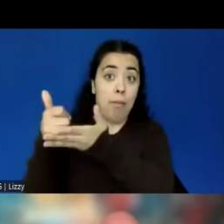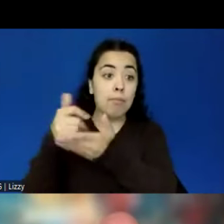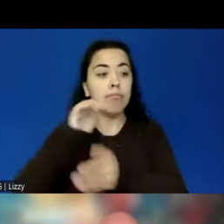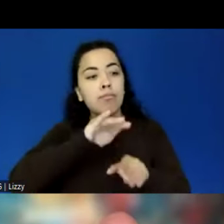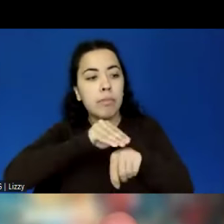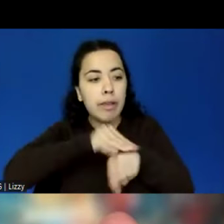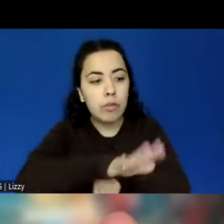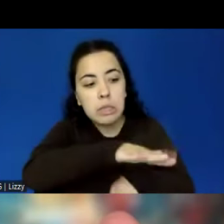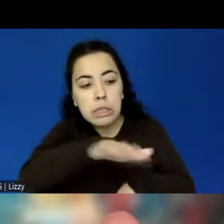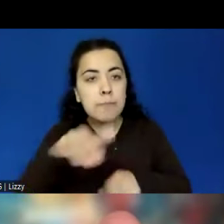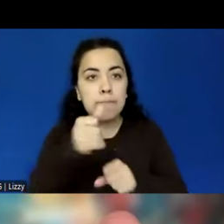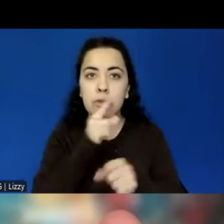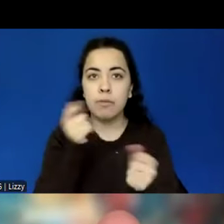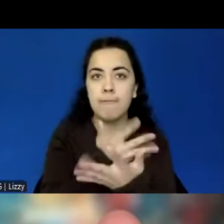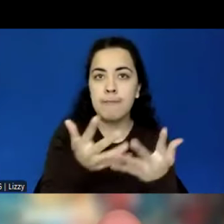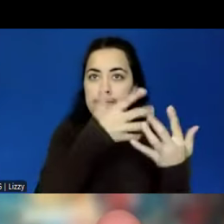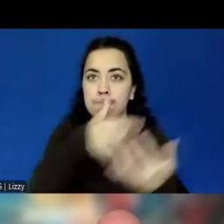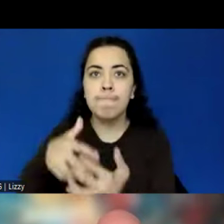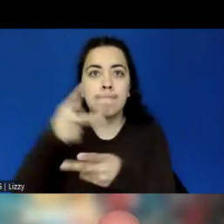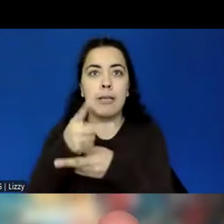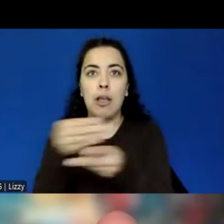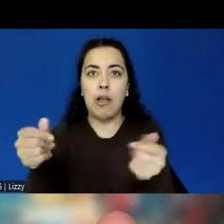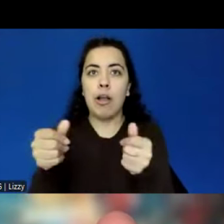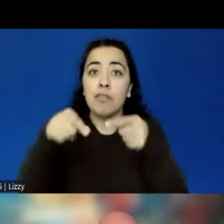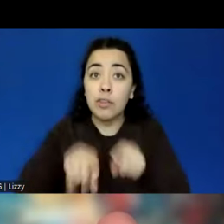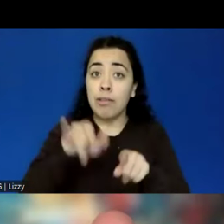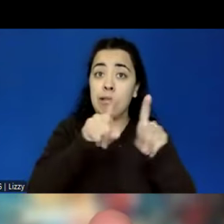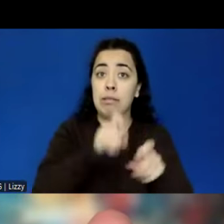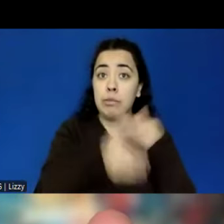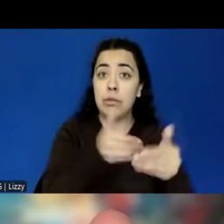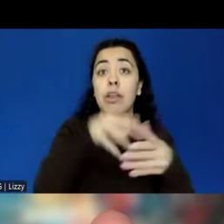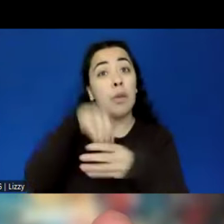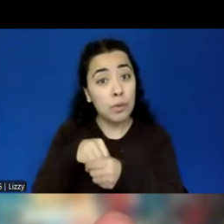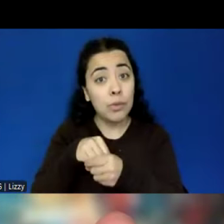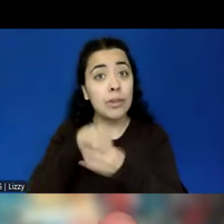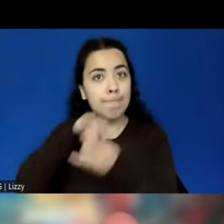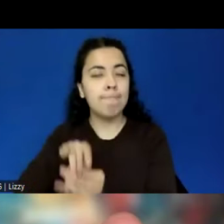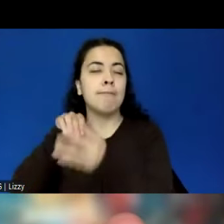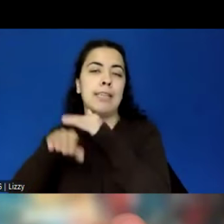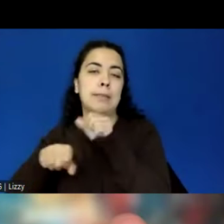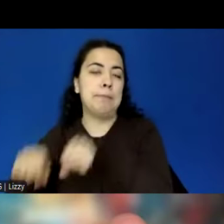things are taken care of in the testing process, including around accessibility.